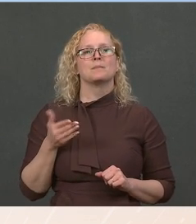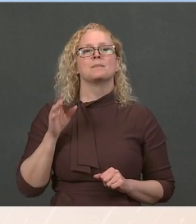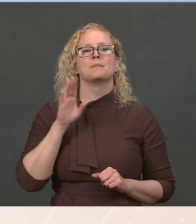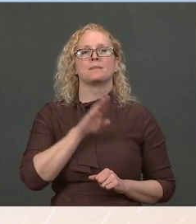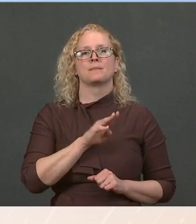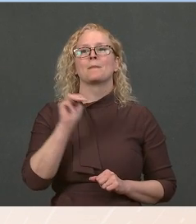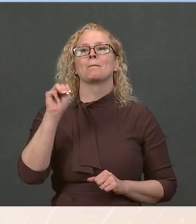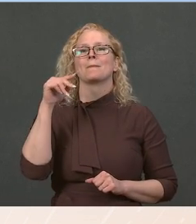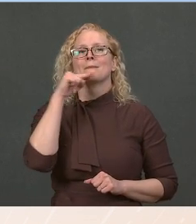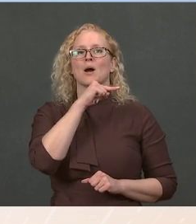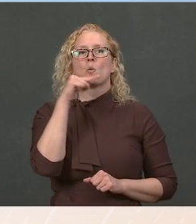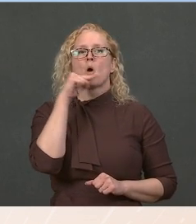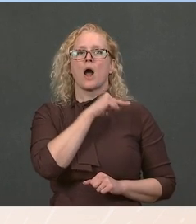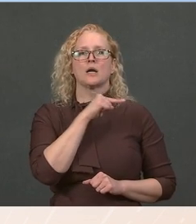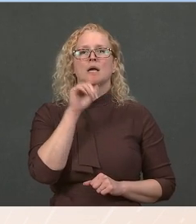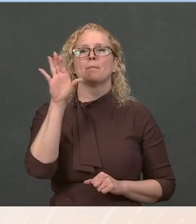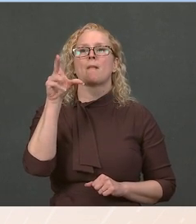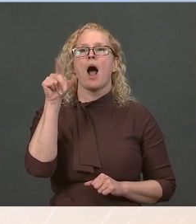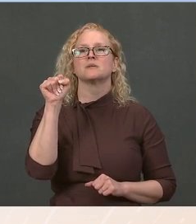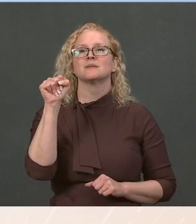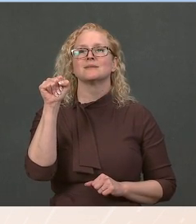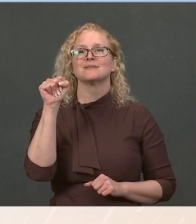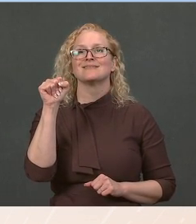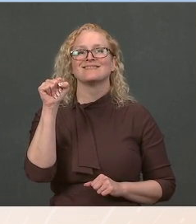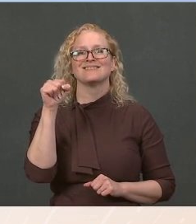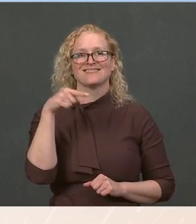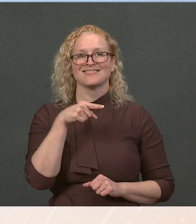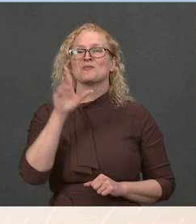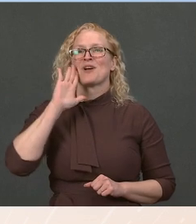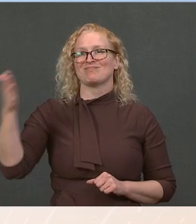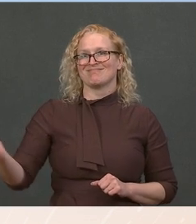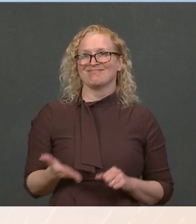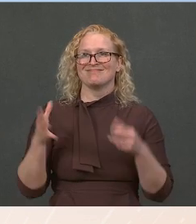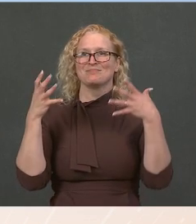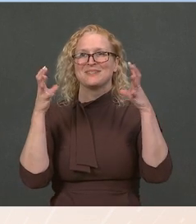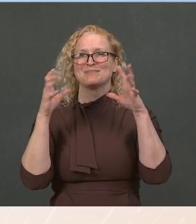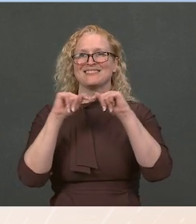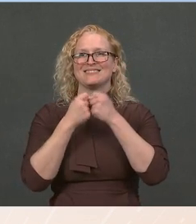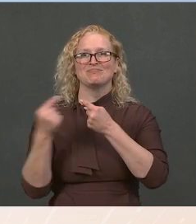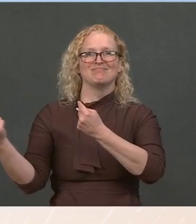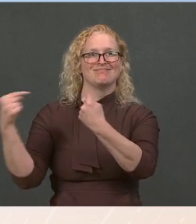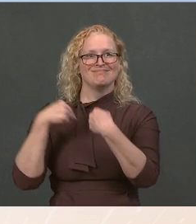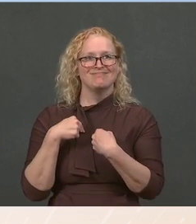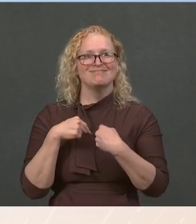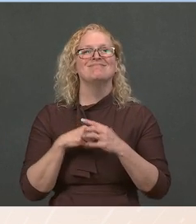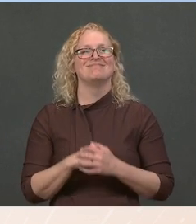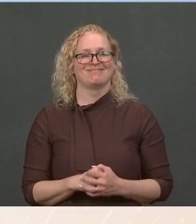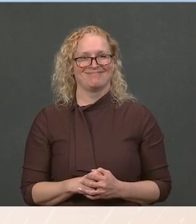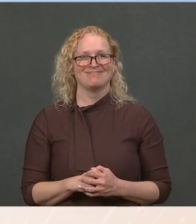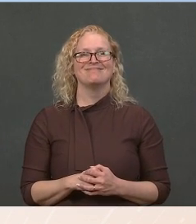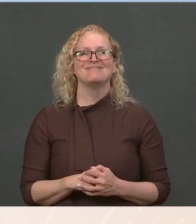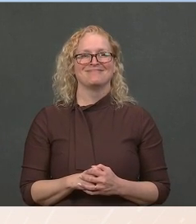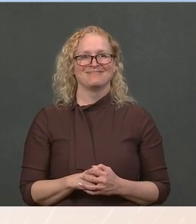On Thursday, the President will honor America's military members and veterans at Arlington National Cemetery.